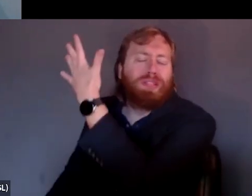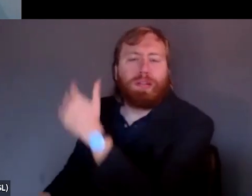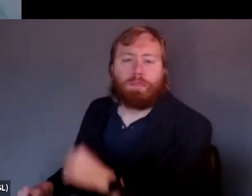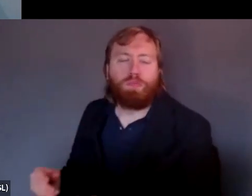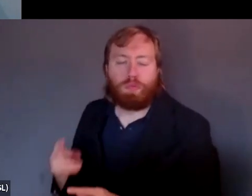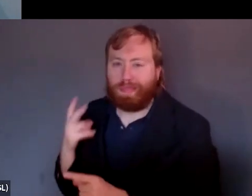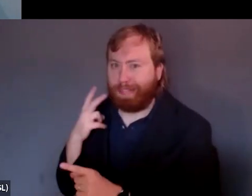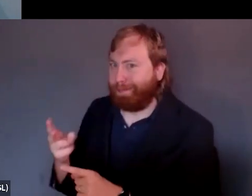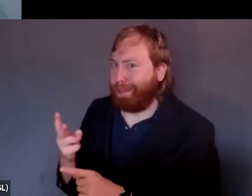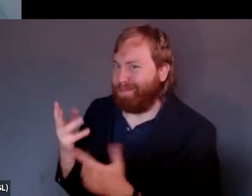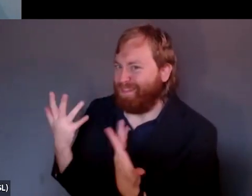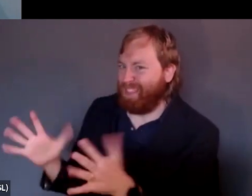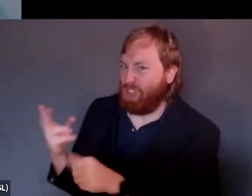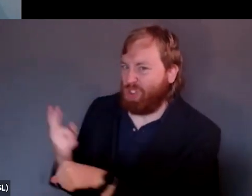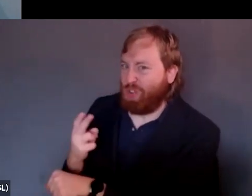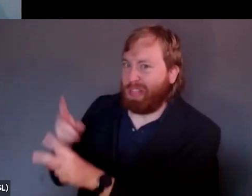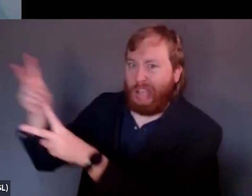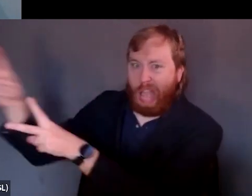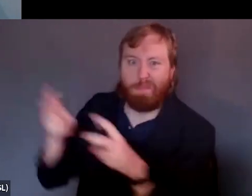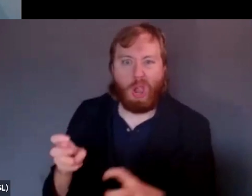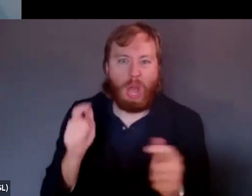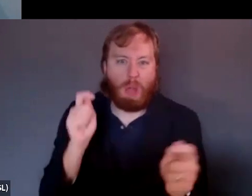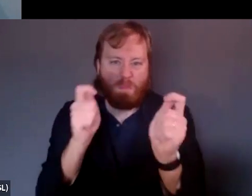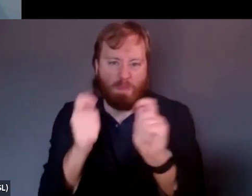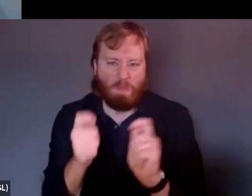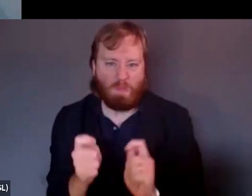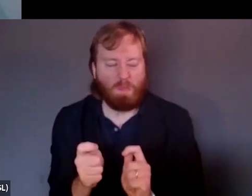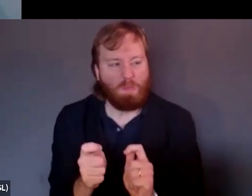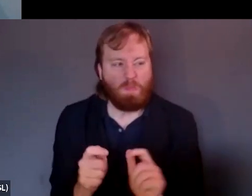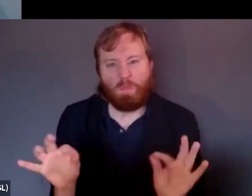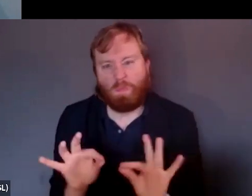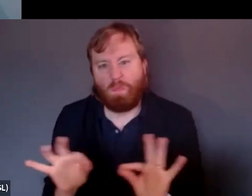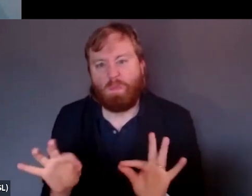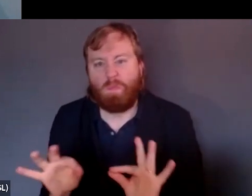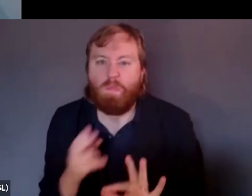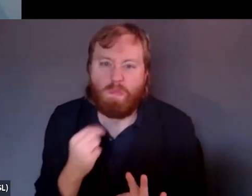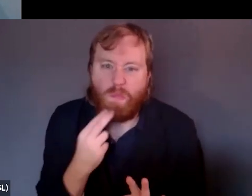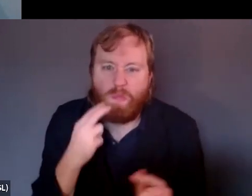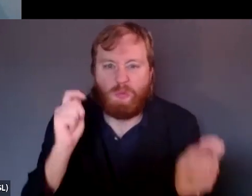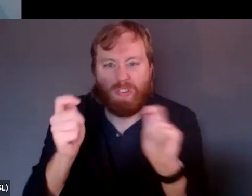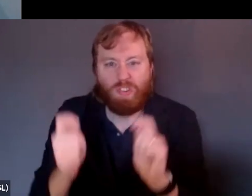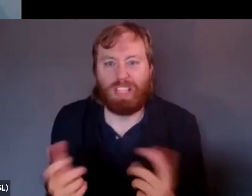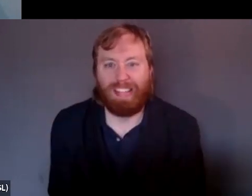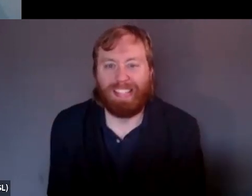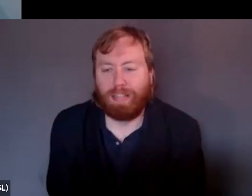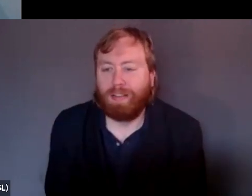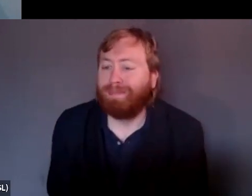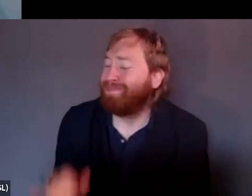I could pull this in and just restyle it and make a few other minor adjustments or something." Absolutely. Yes, we do exactly that.